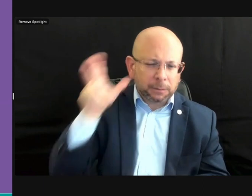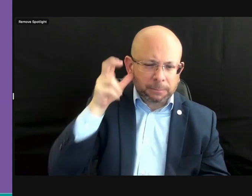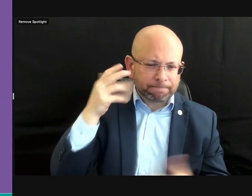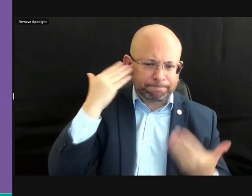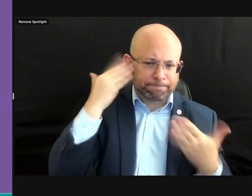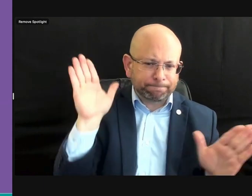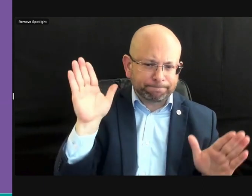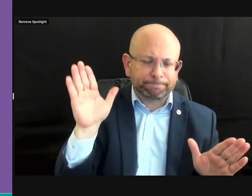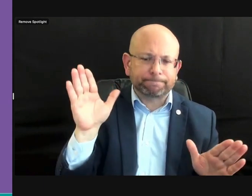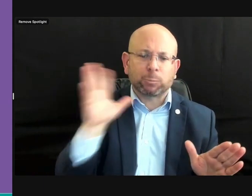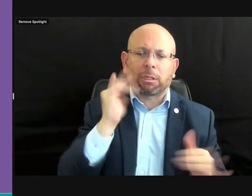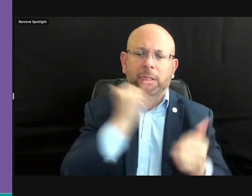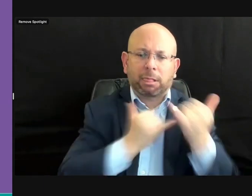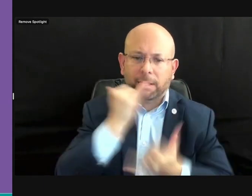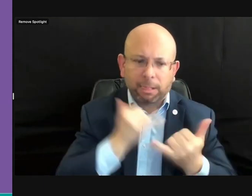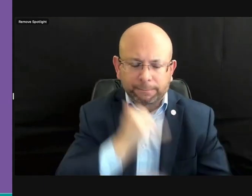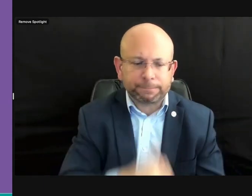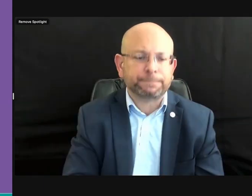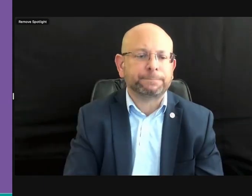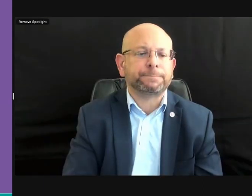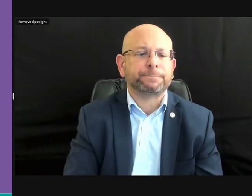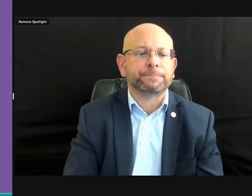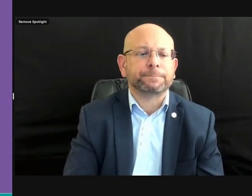name and be completely unaware of how to spell it correctly.